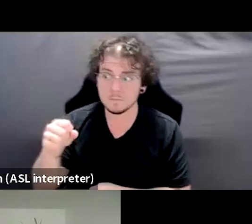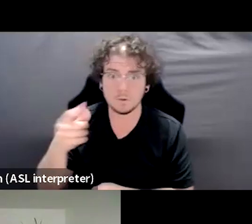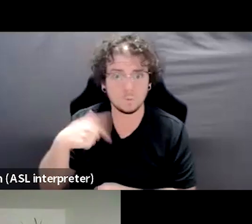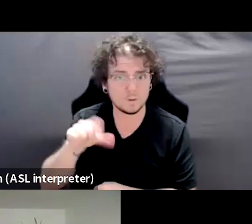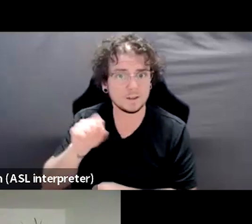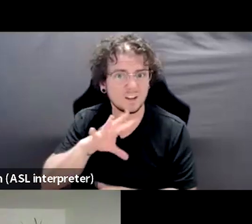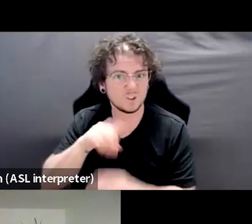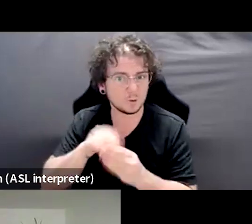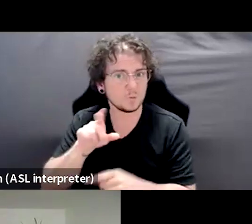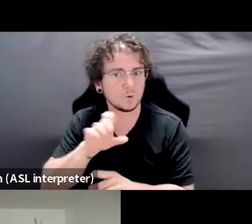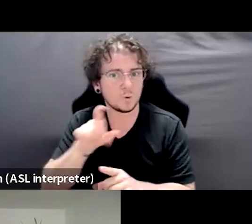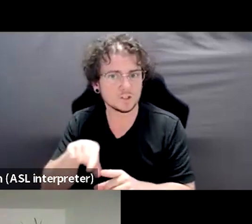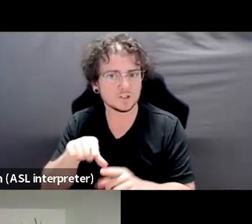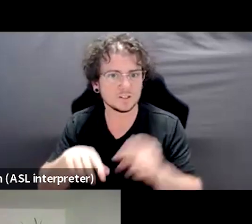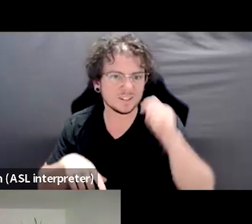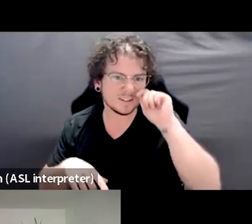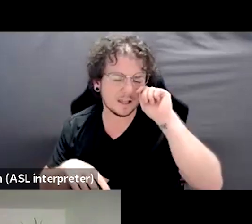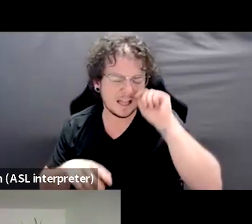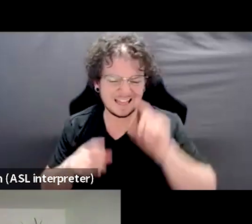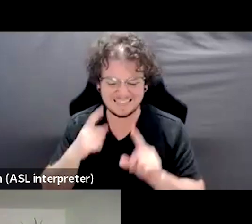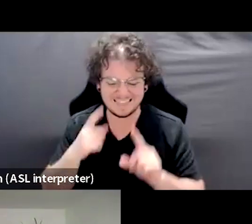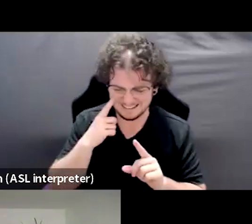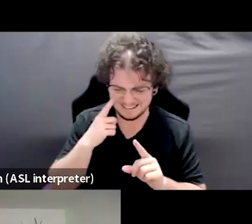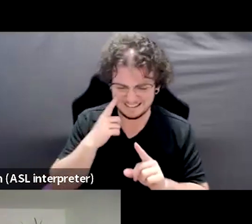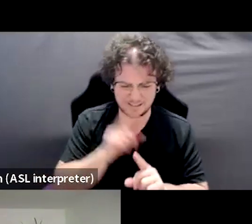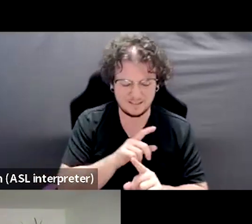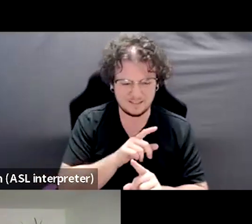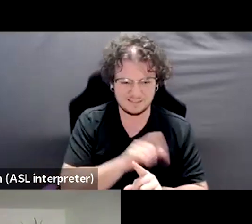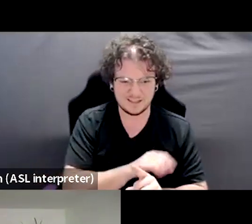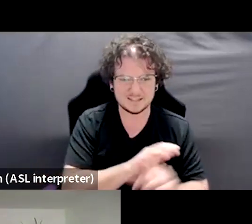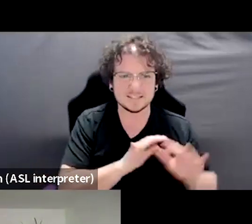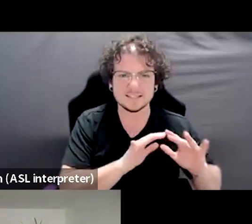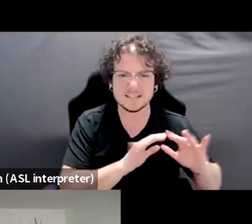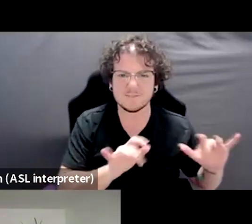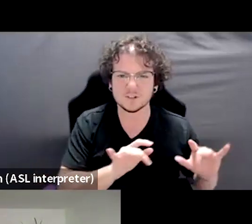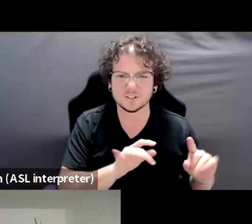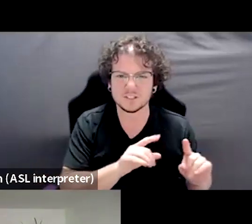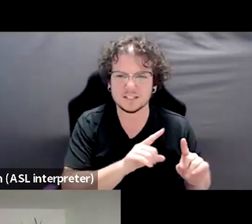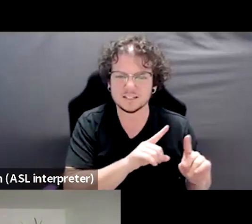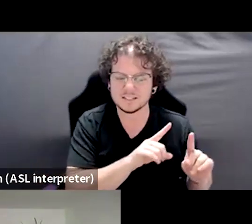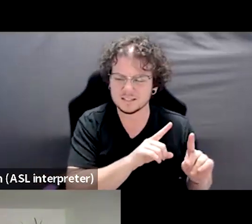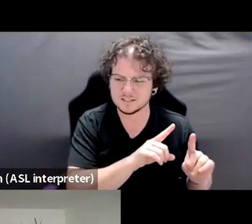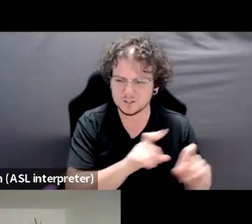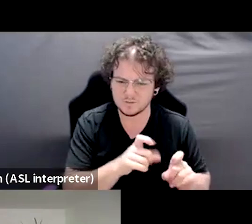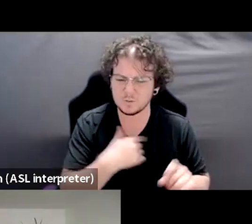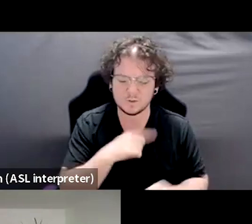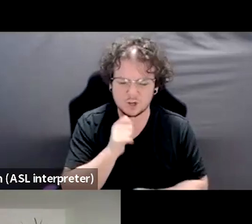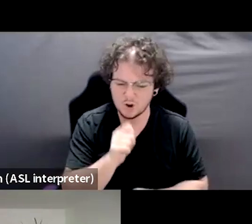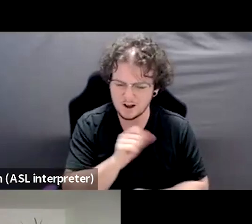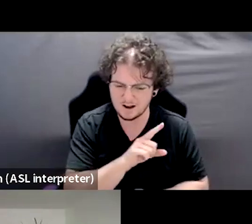I think in the diversity baseline, we didn't ask about retirement, but we did ask a question about,